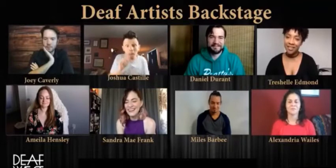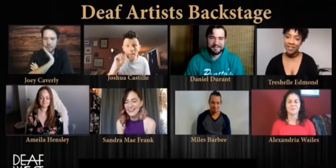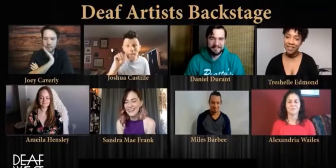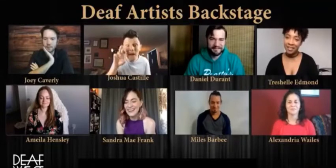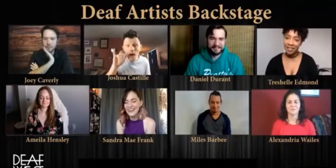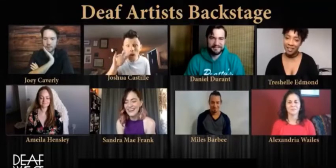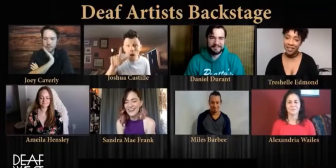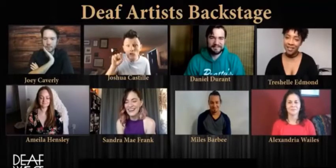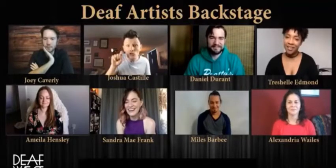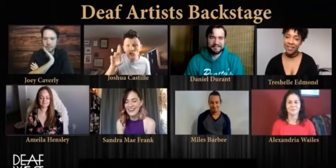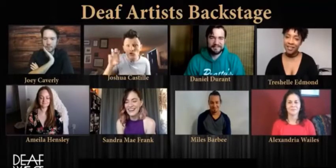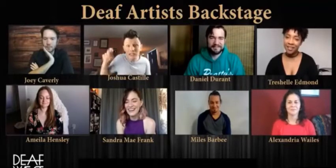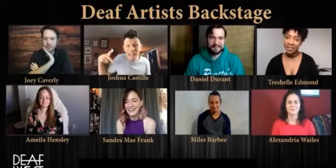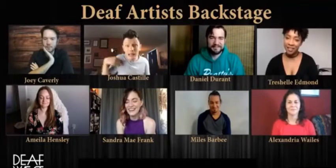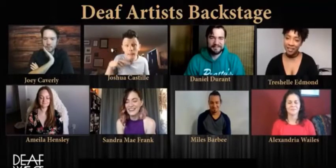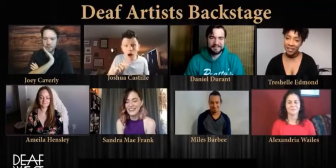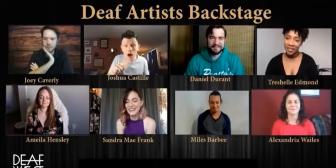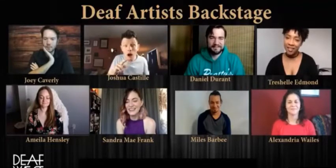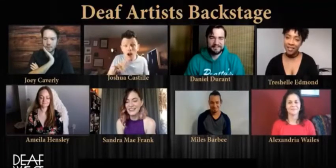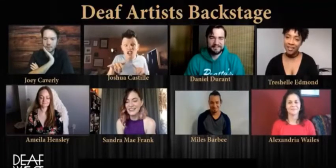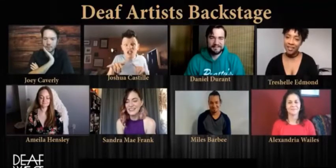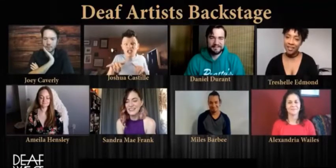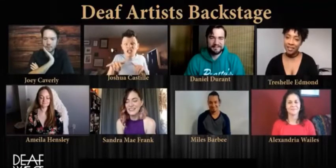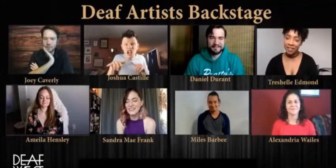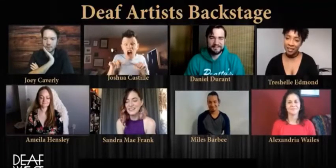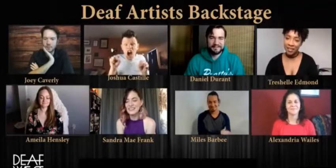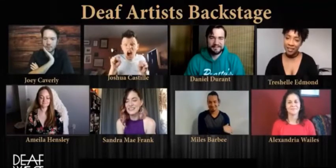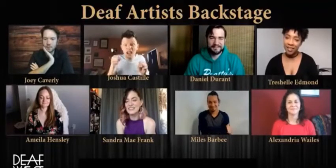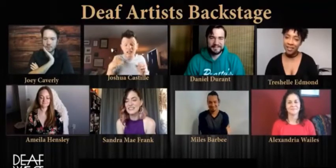I didn't realize that she was Deaf.